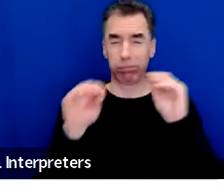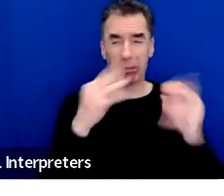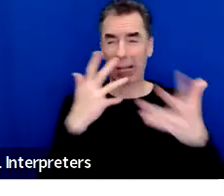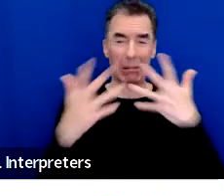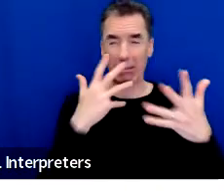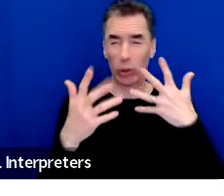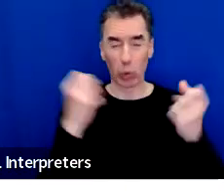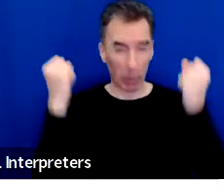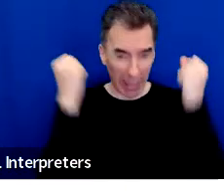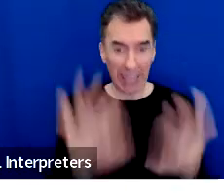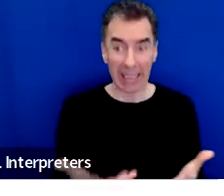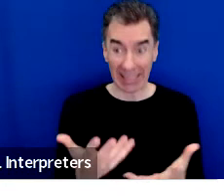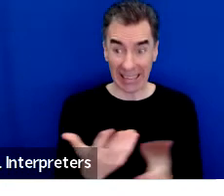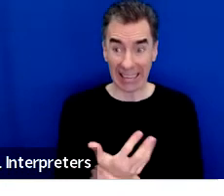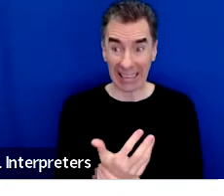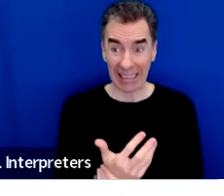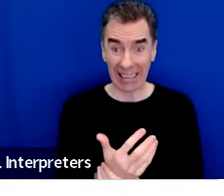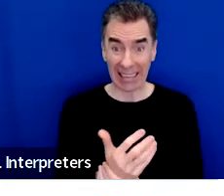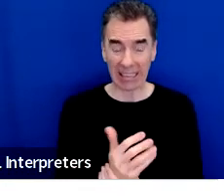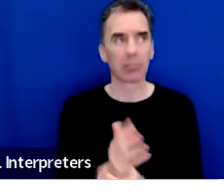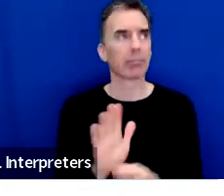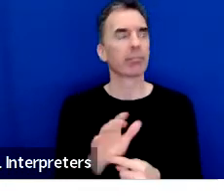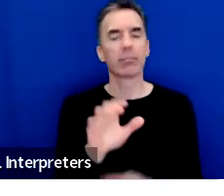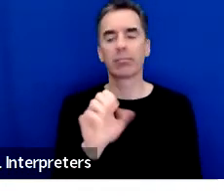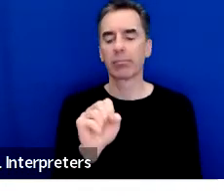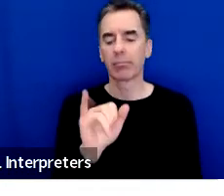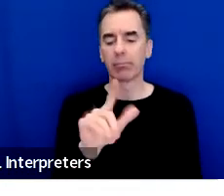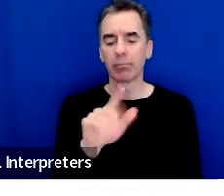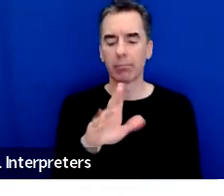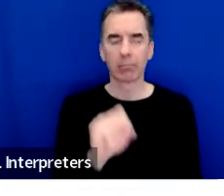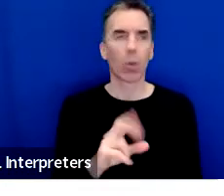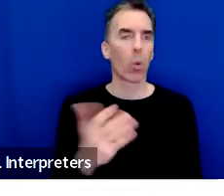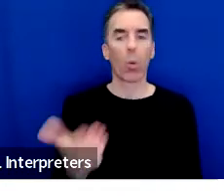you know, you had your syllabus or you had your like your welcome letter, your guidelines or whatever,